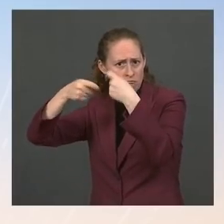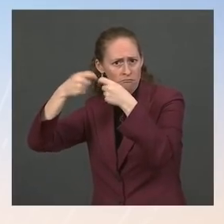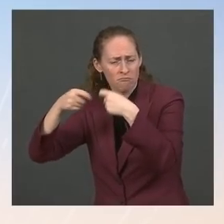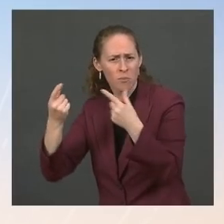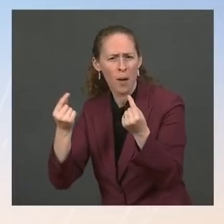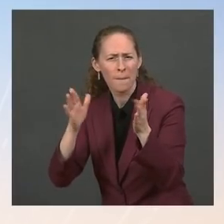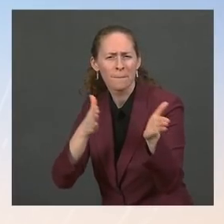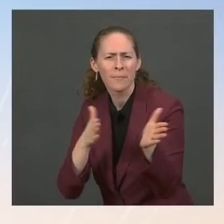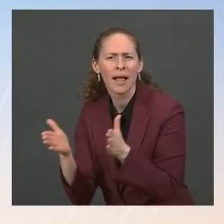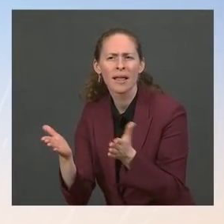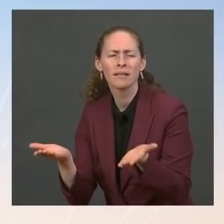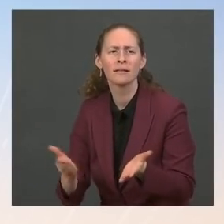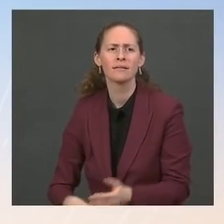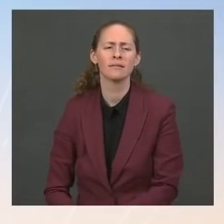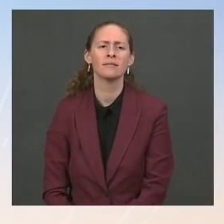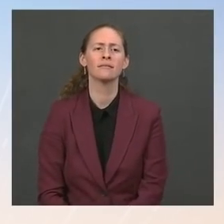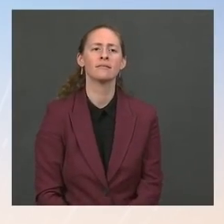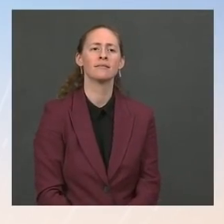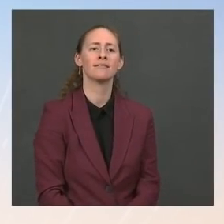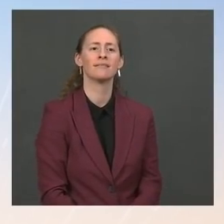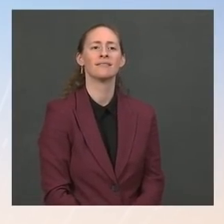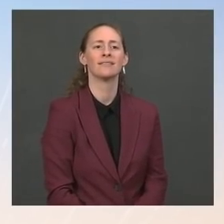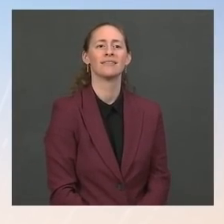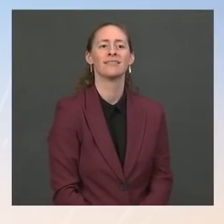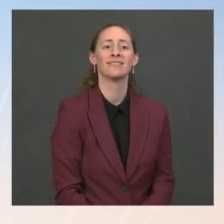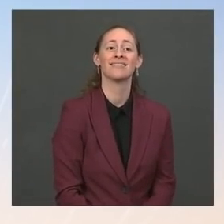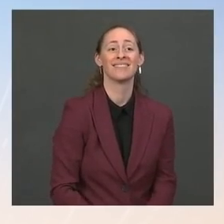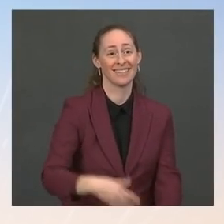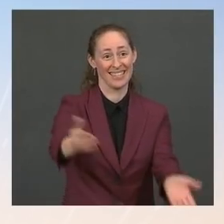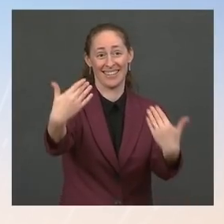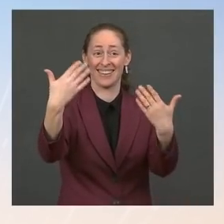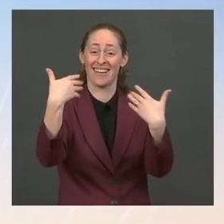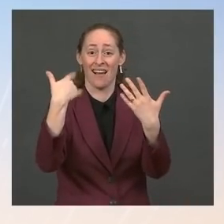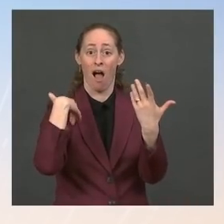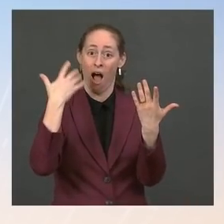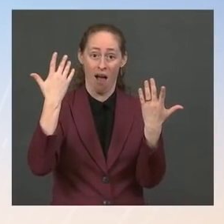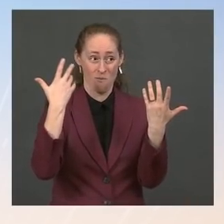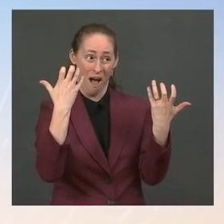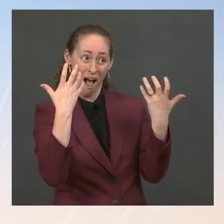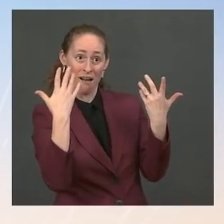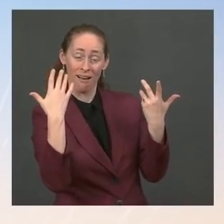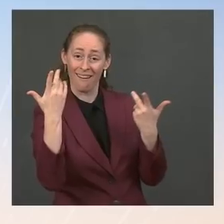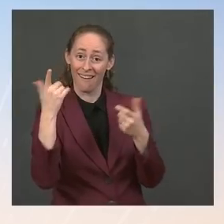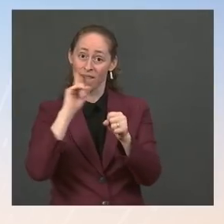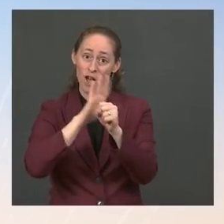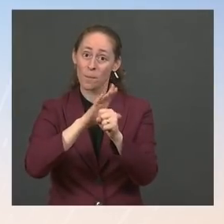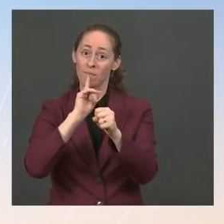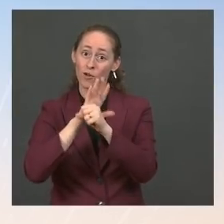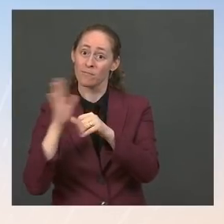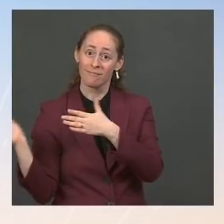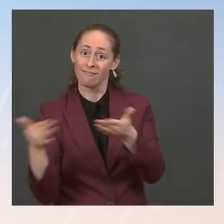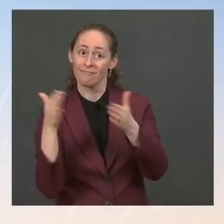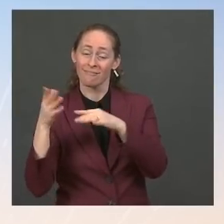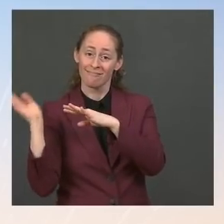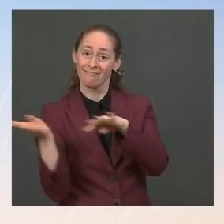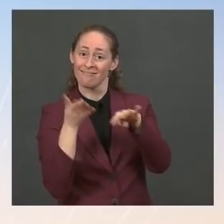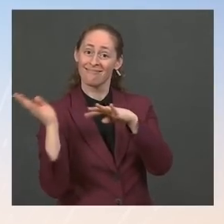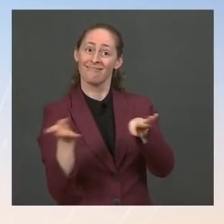I will check and see if there's anything we can outline further for you. Go ahead. The Press: Just a quick follow-up on Dr. Califf. Obviously, it was -- so, when Senator Manchin